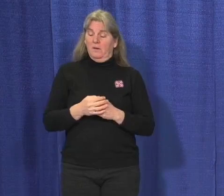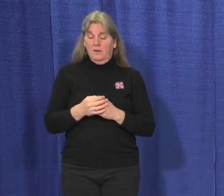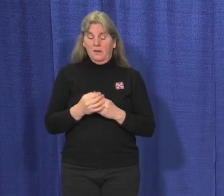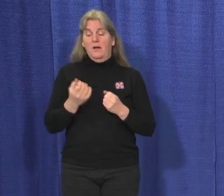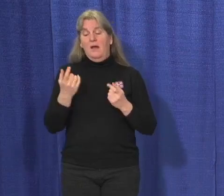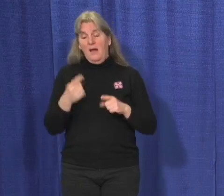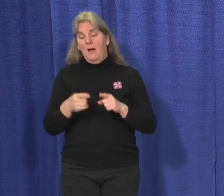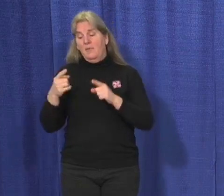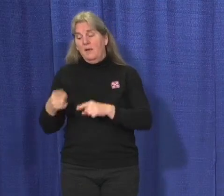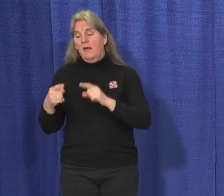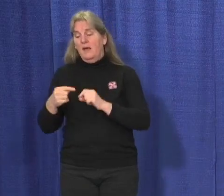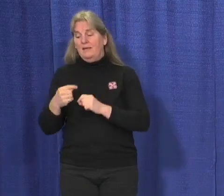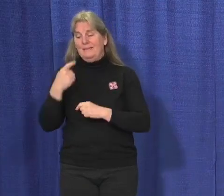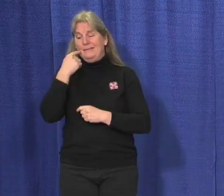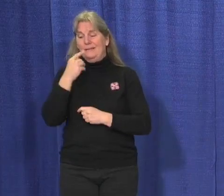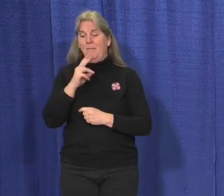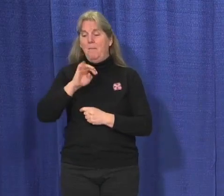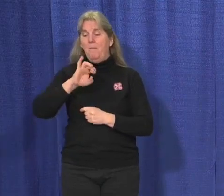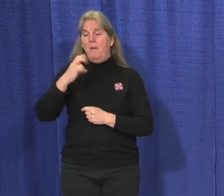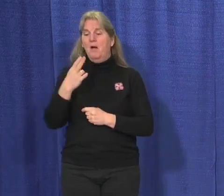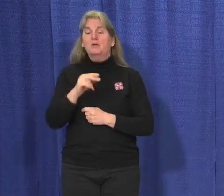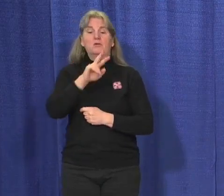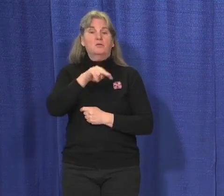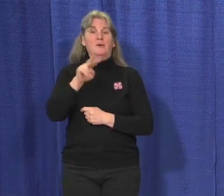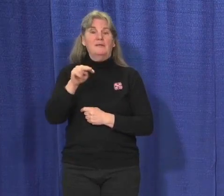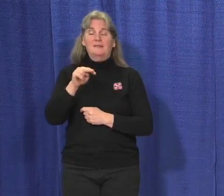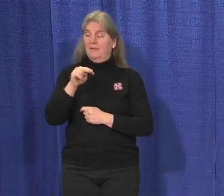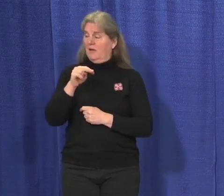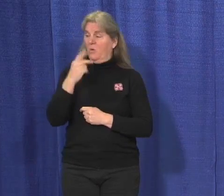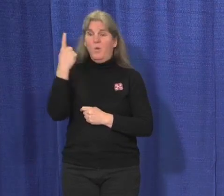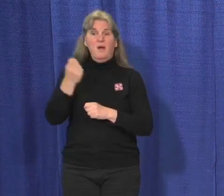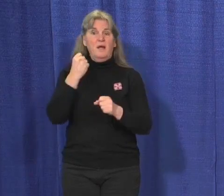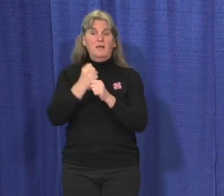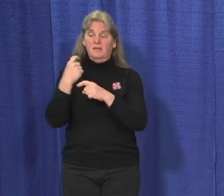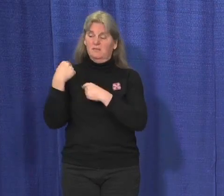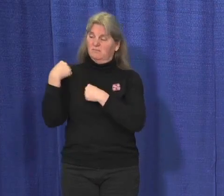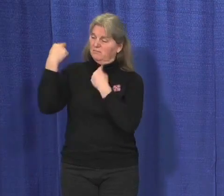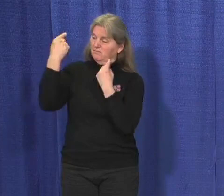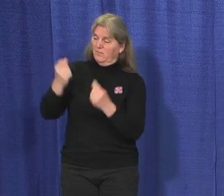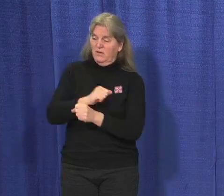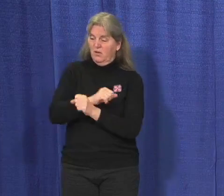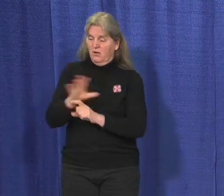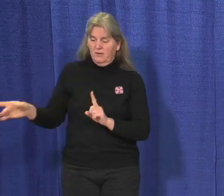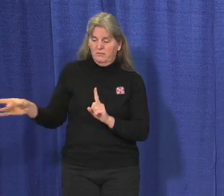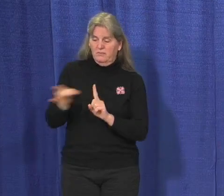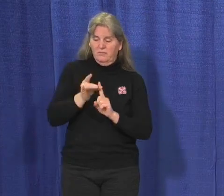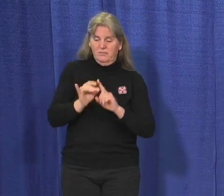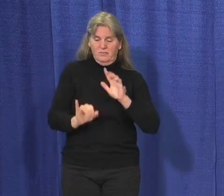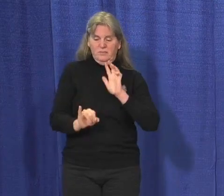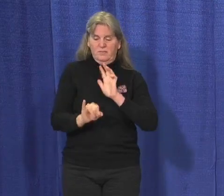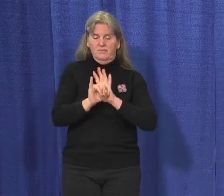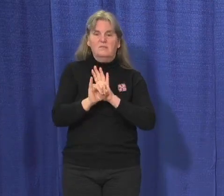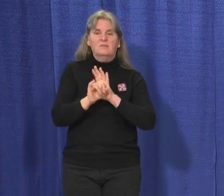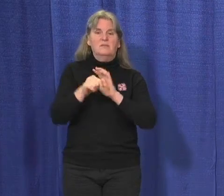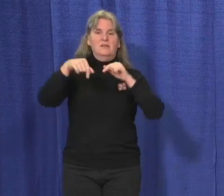anniversaries continues, Monday March 22nd which marks the anniversary of our first